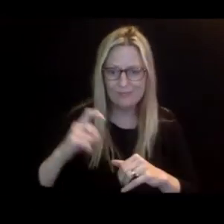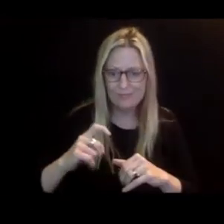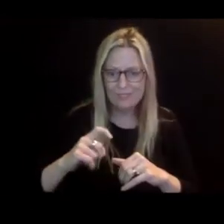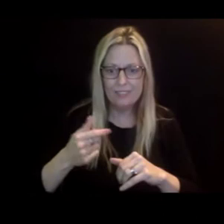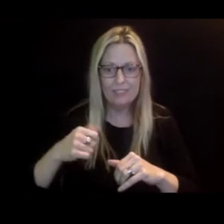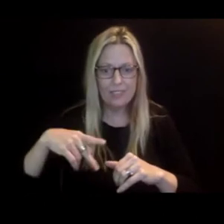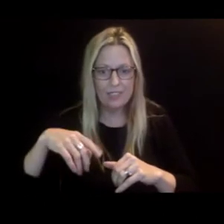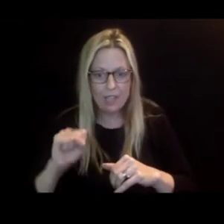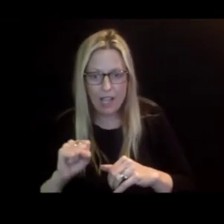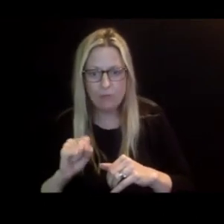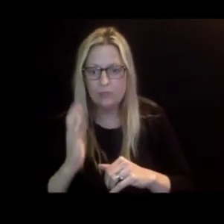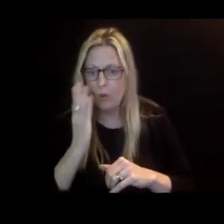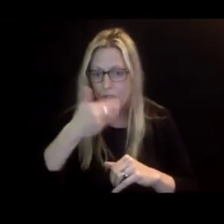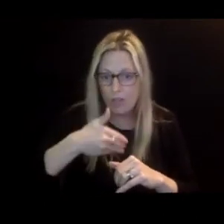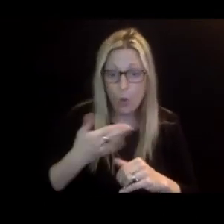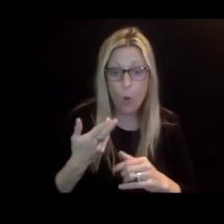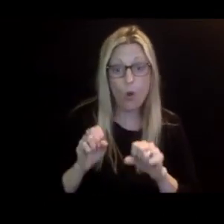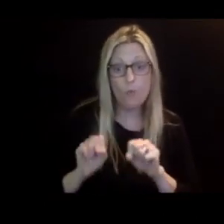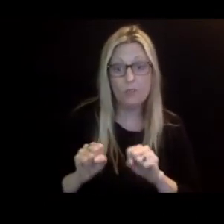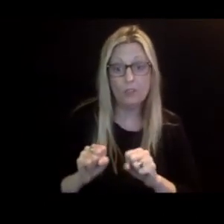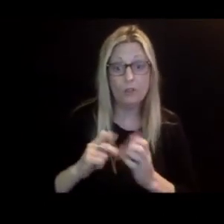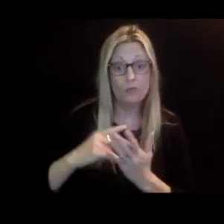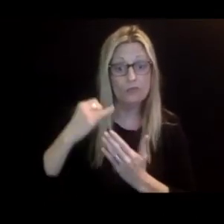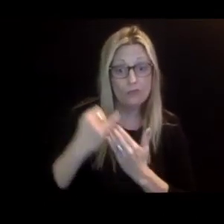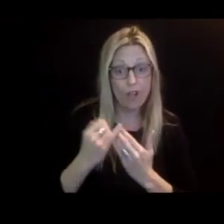members will look at our goals for needs, gaps or what is